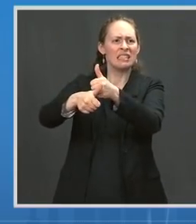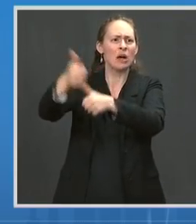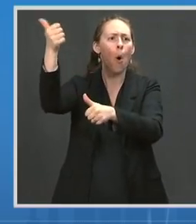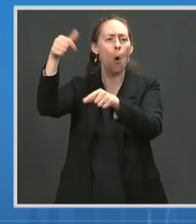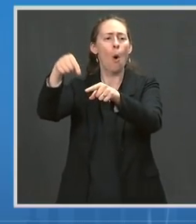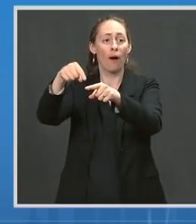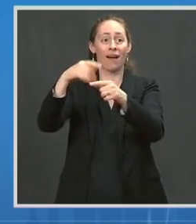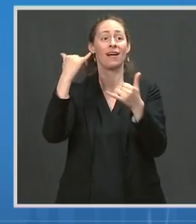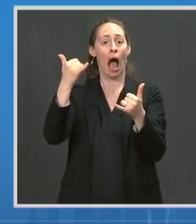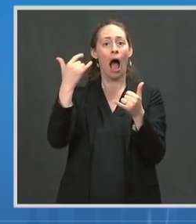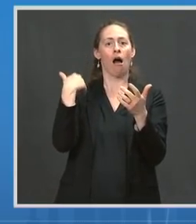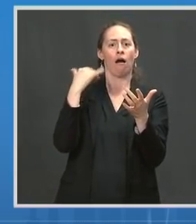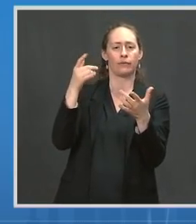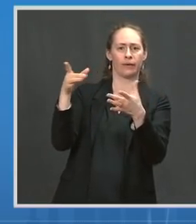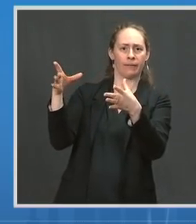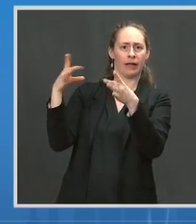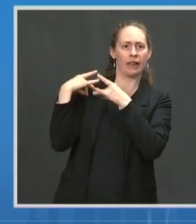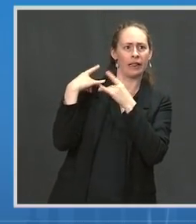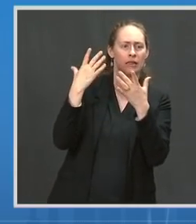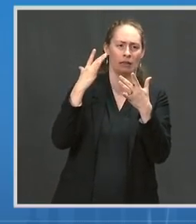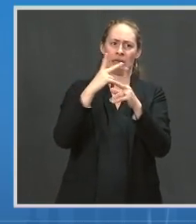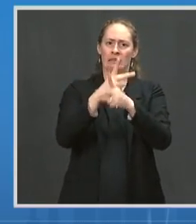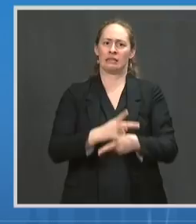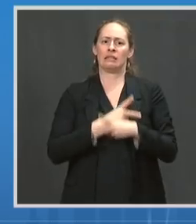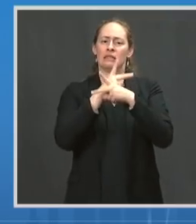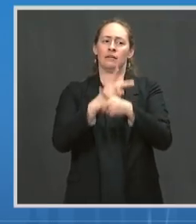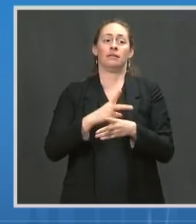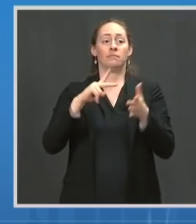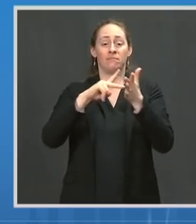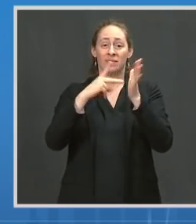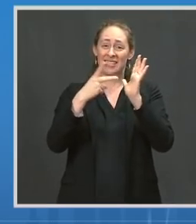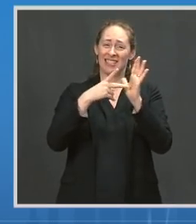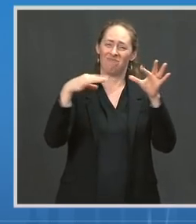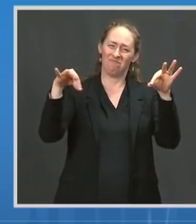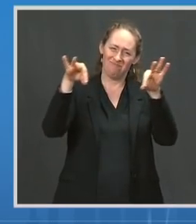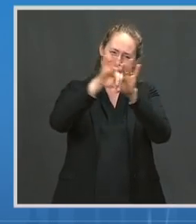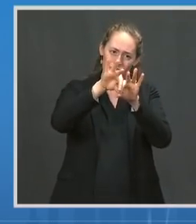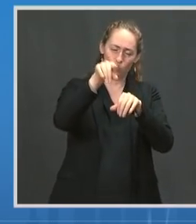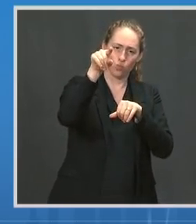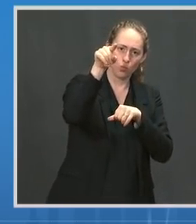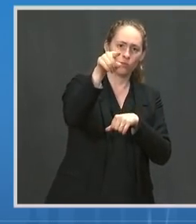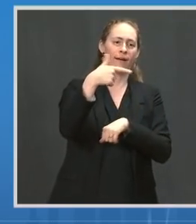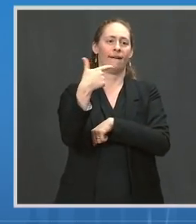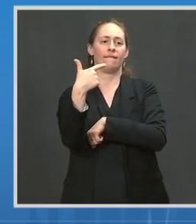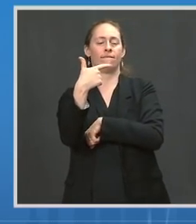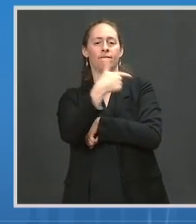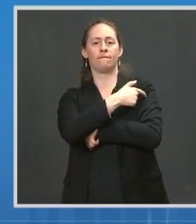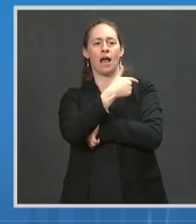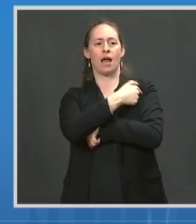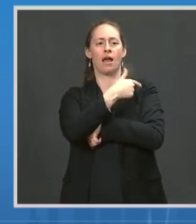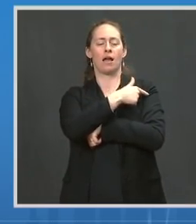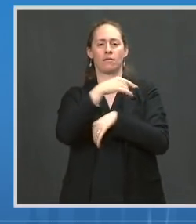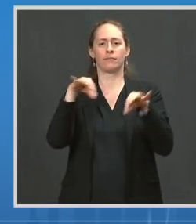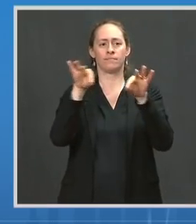This increases the urgency for you to get vaccinated. But it also requires us to intensify our efforts